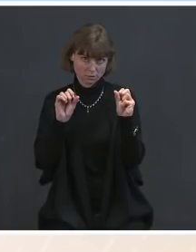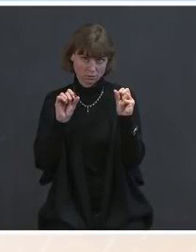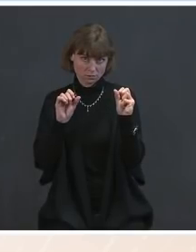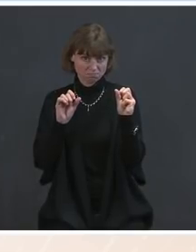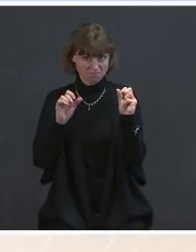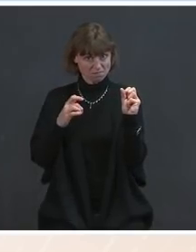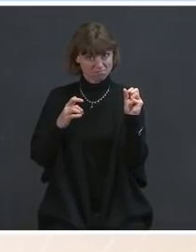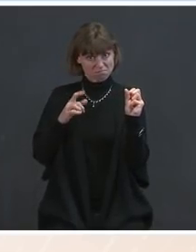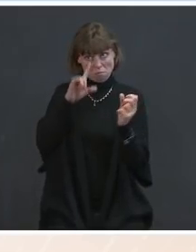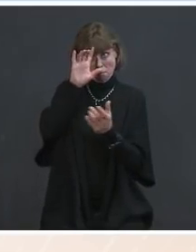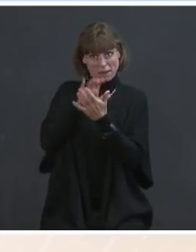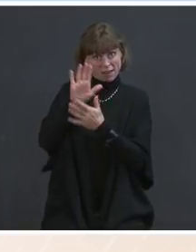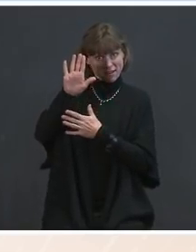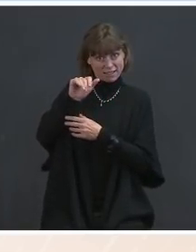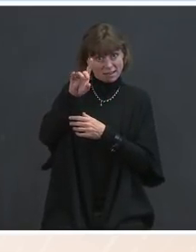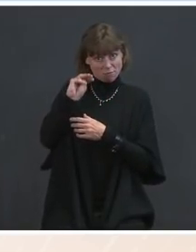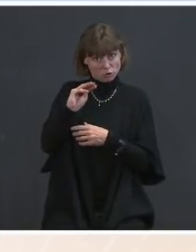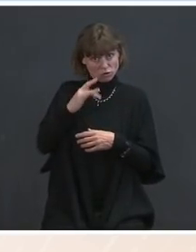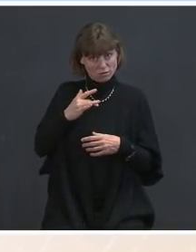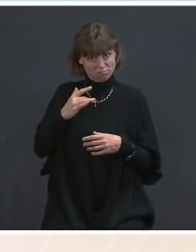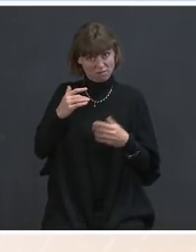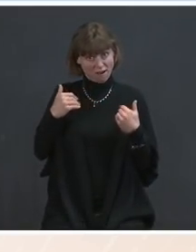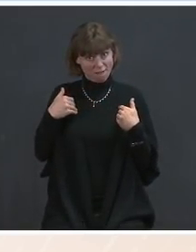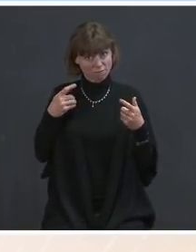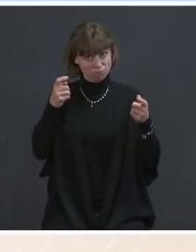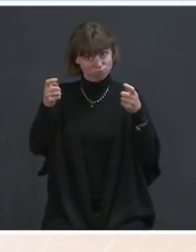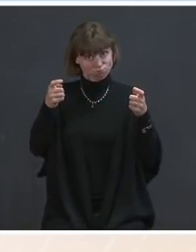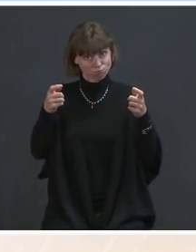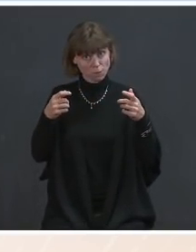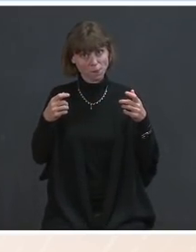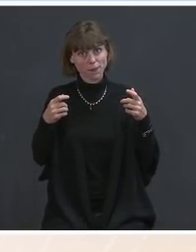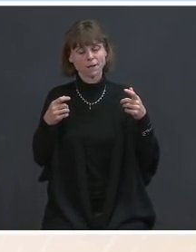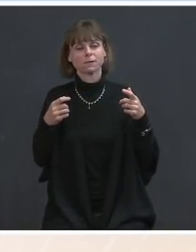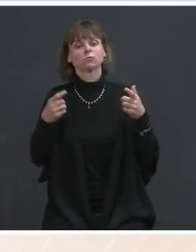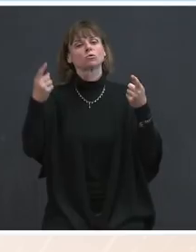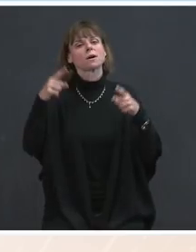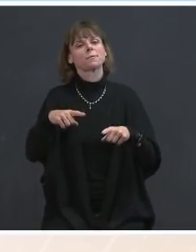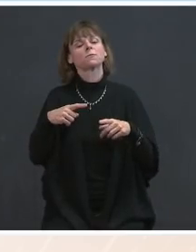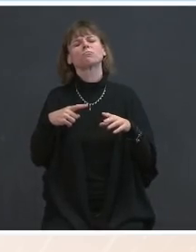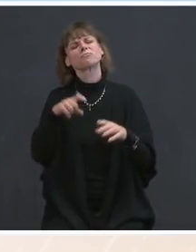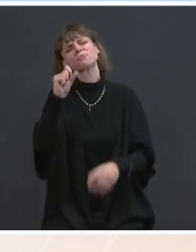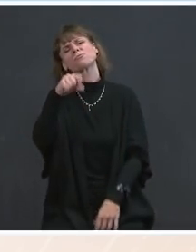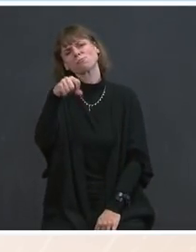on what's happening on the southern border right now? Ms. Psaki: We certainly do. And let me just give you a bit of an update